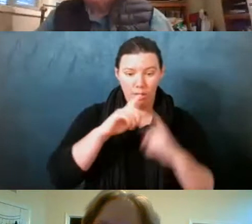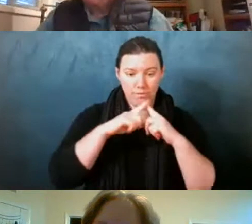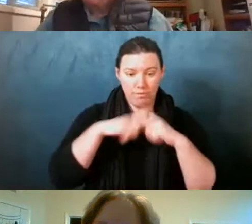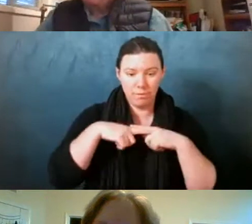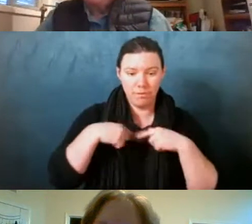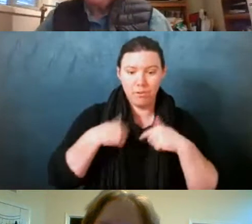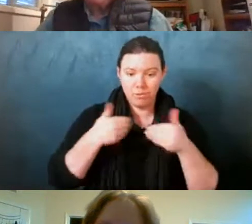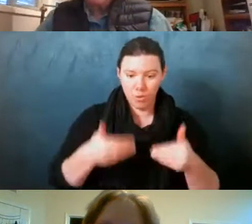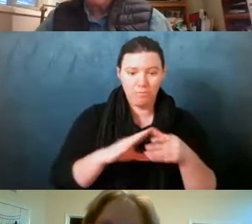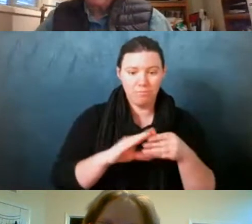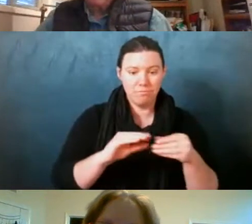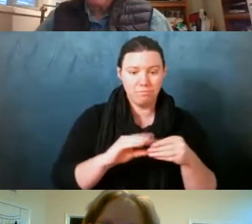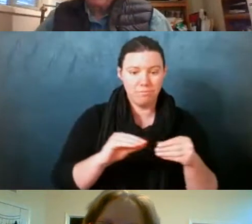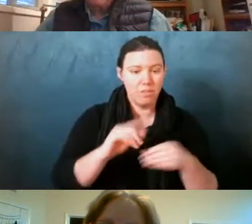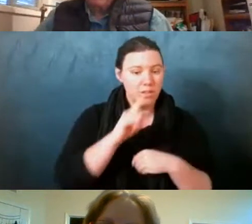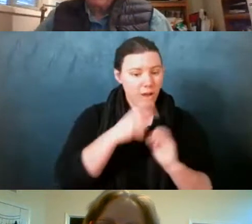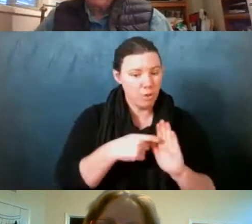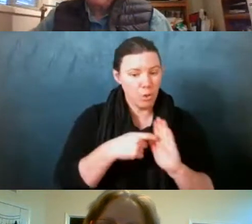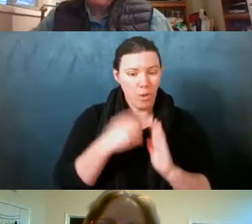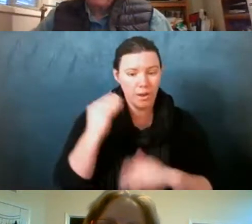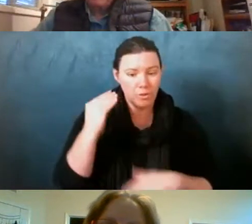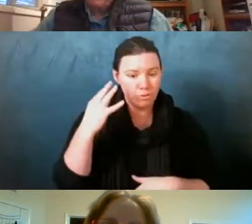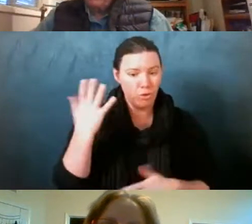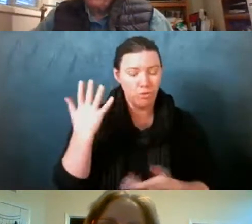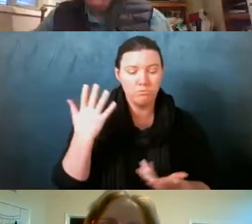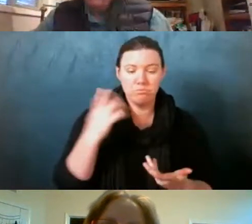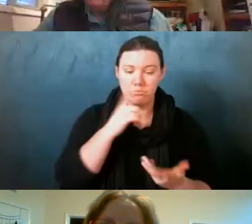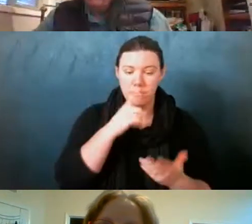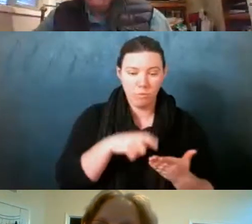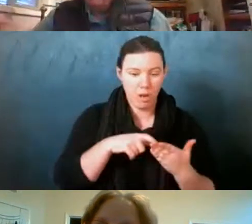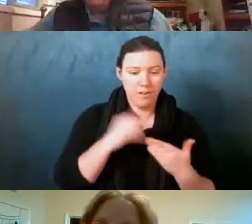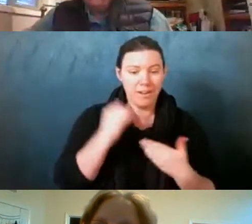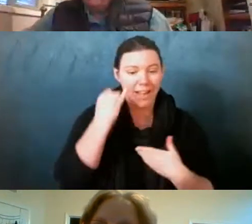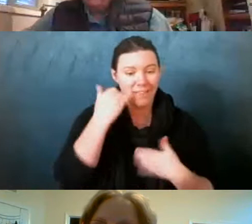And if you feel more comfortable, written comments are accepted. This is a large group of individuals.